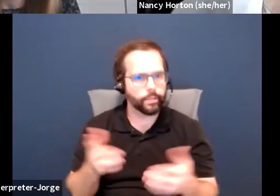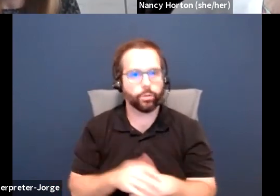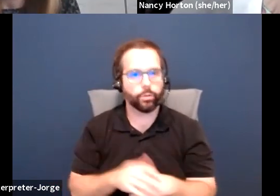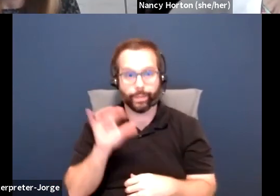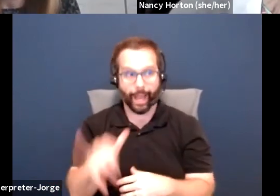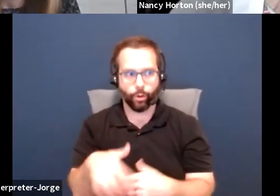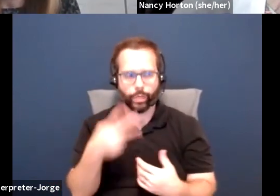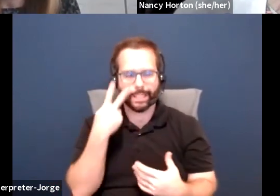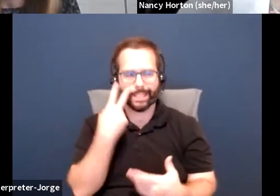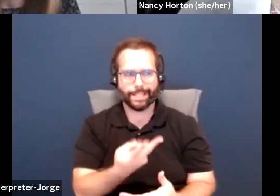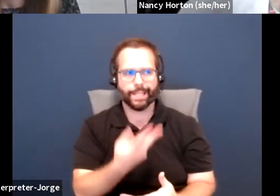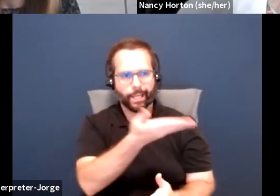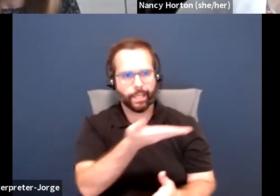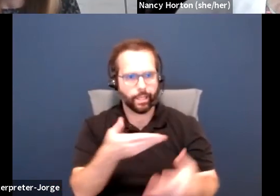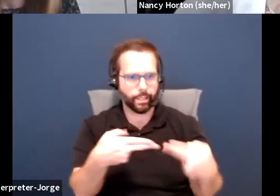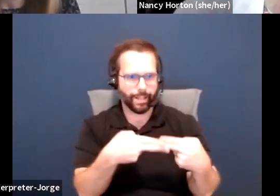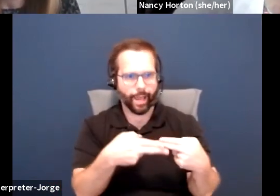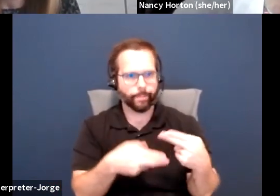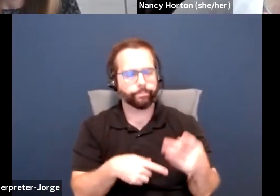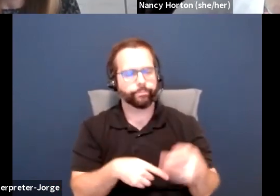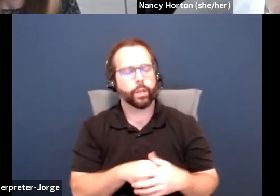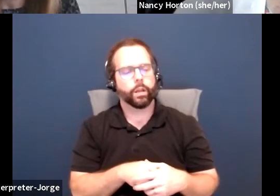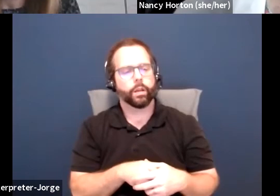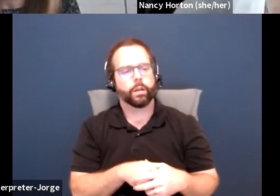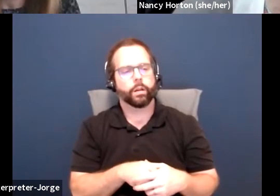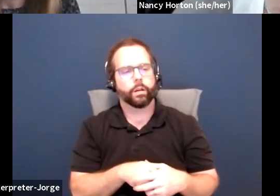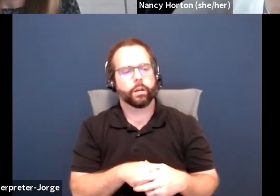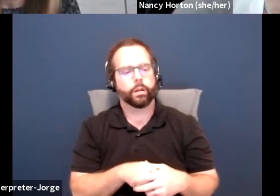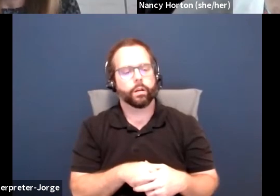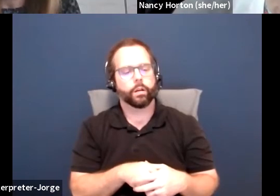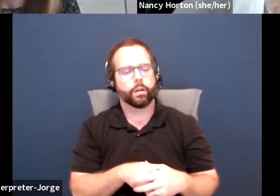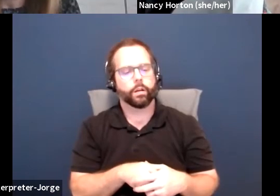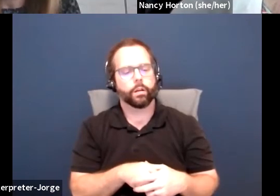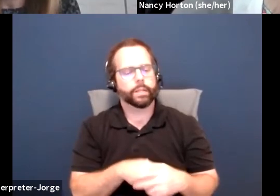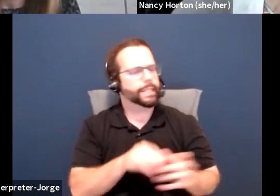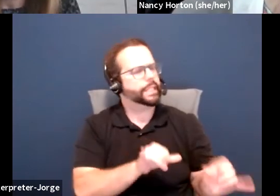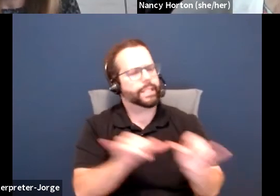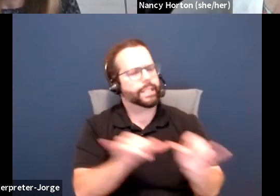the alternatives. That's what we see on this slide, this -- you know, this